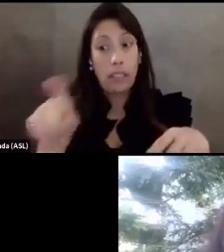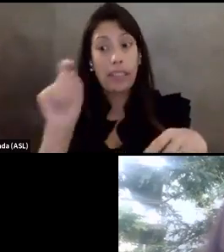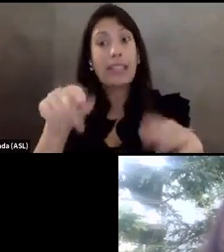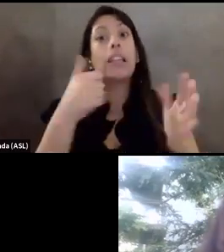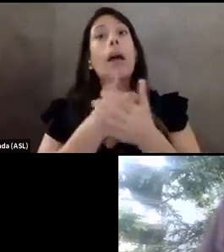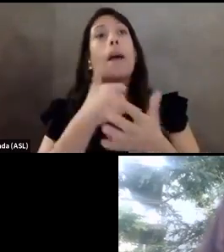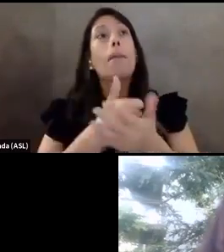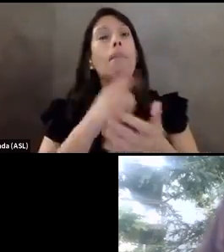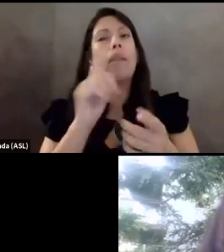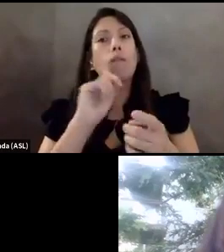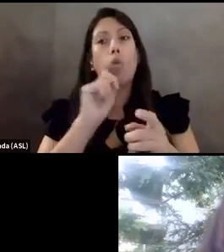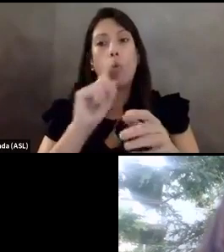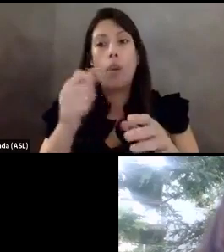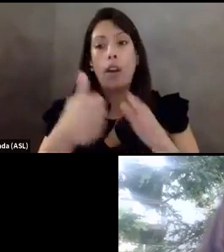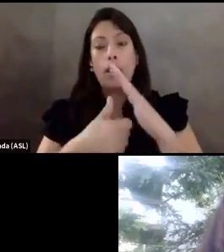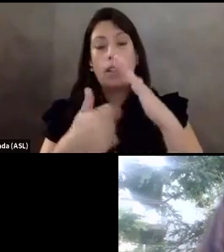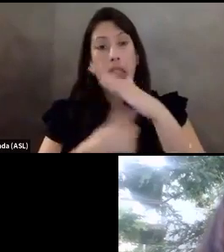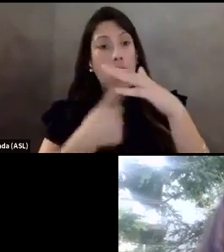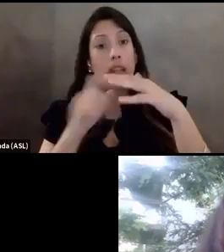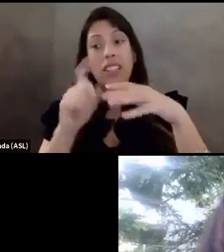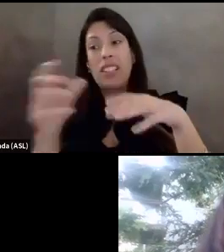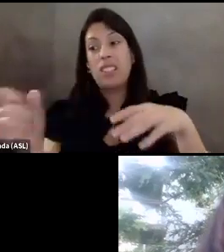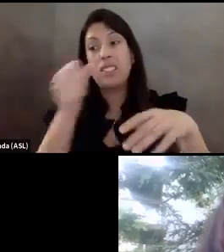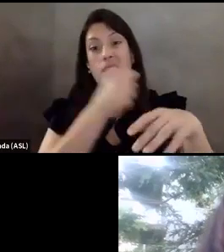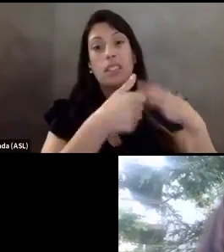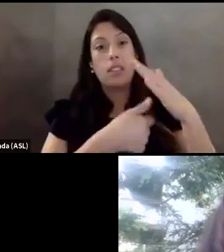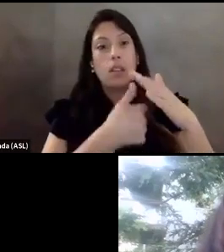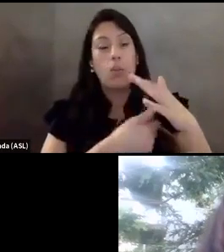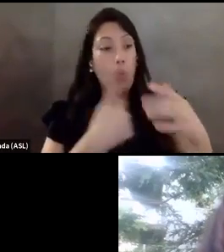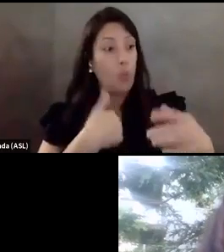We're finding them that support now, whether it's through our access alternate